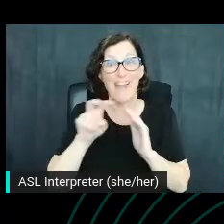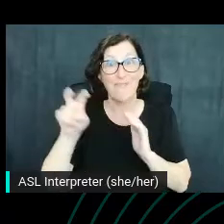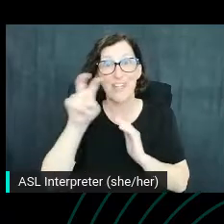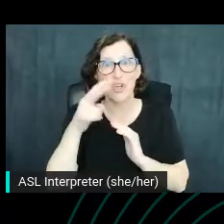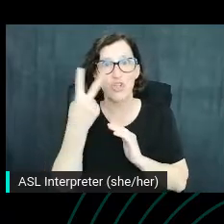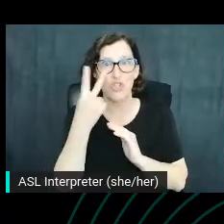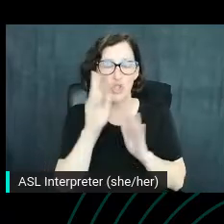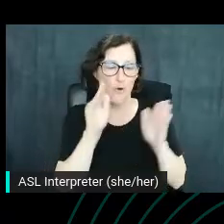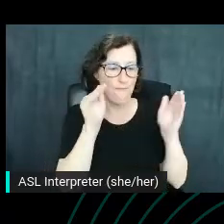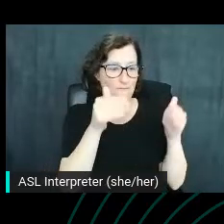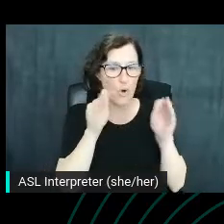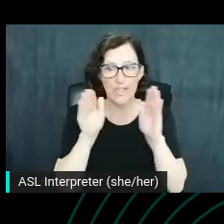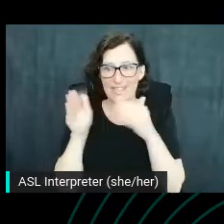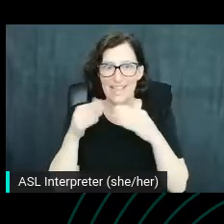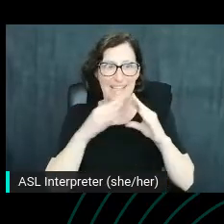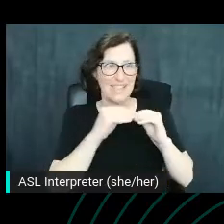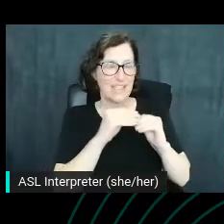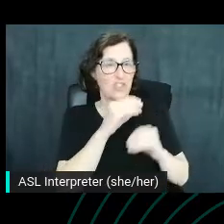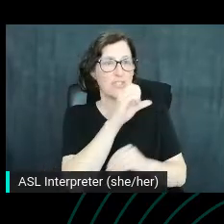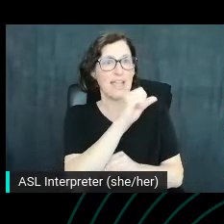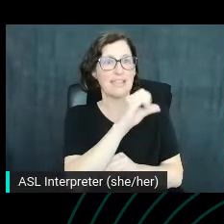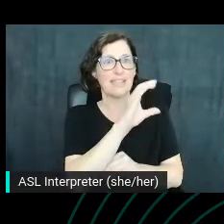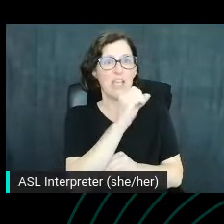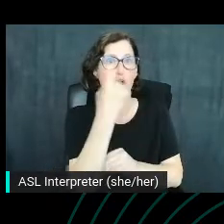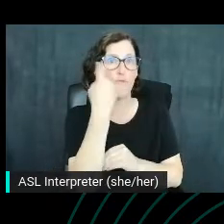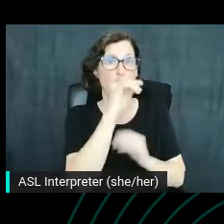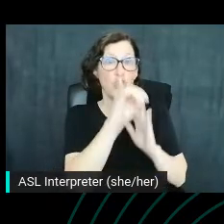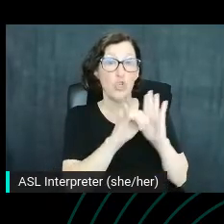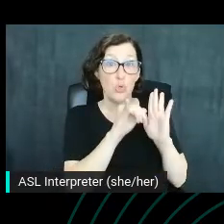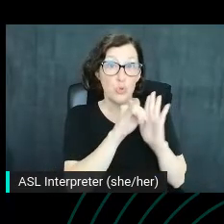SEO for Youtube: Optimizing the Second Biggest Search Engine,